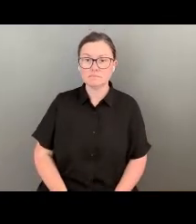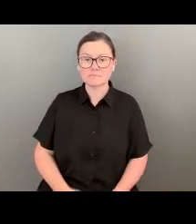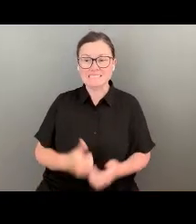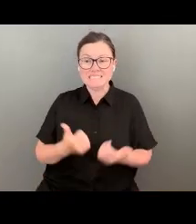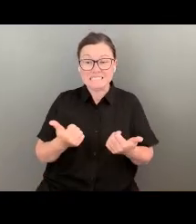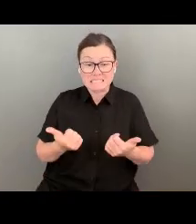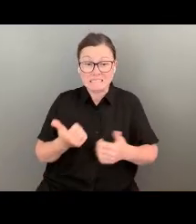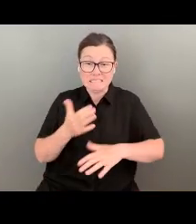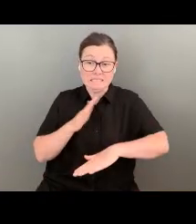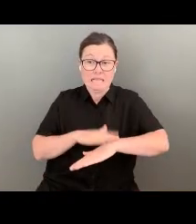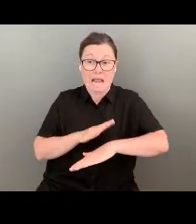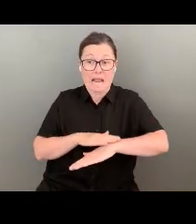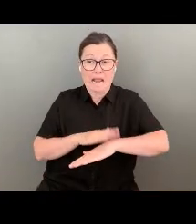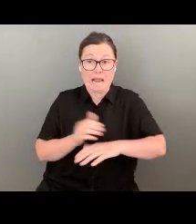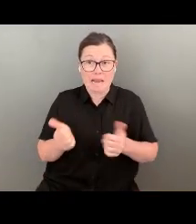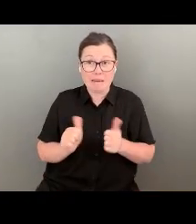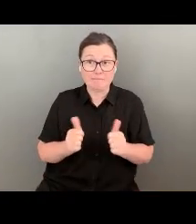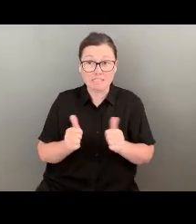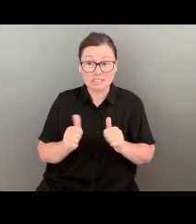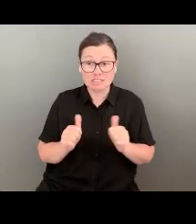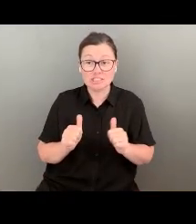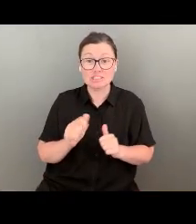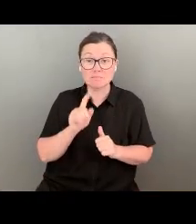but I think, okay, if anybody has any questions, that's okay.